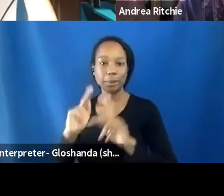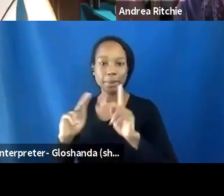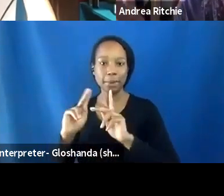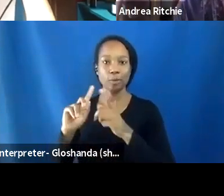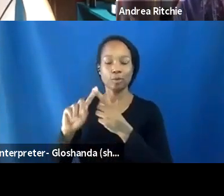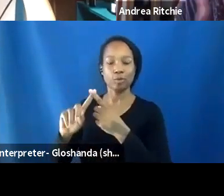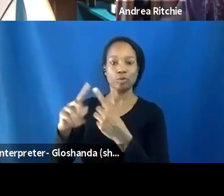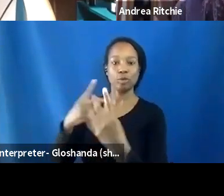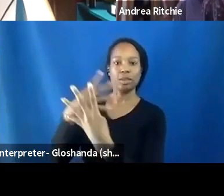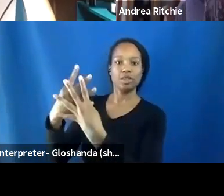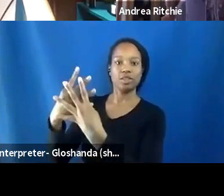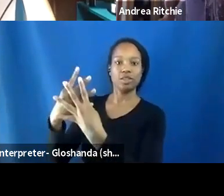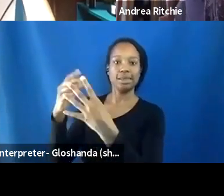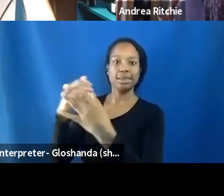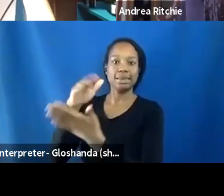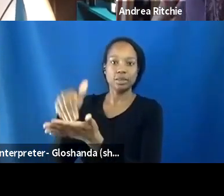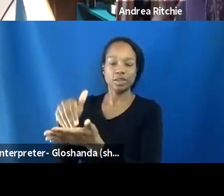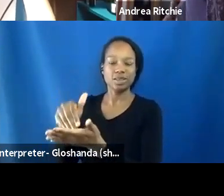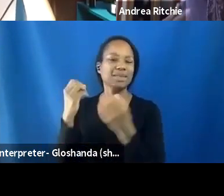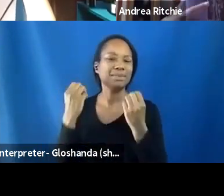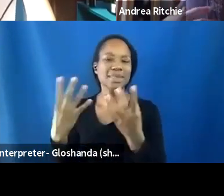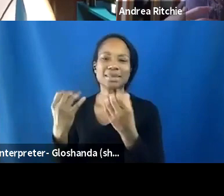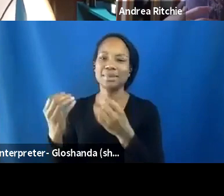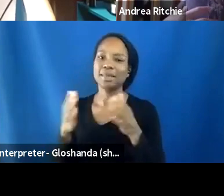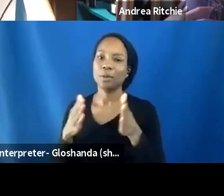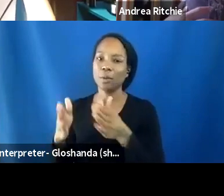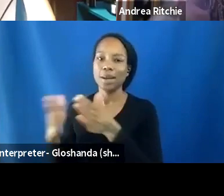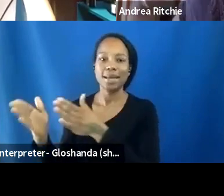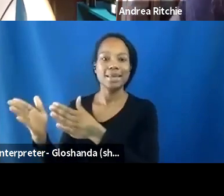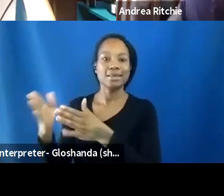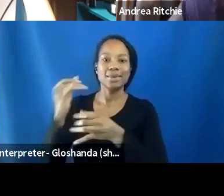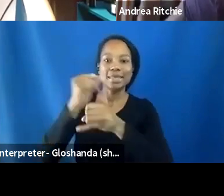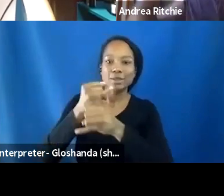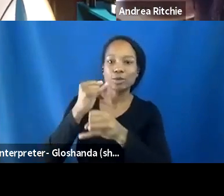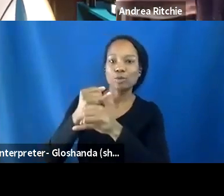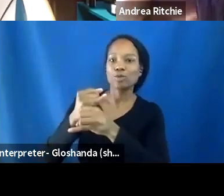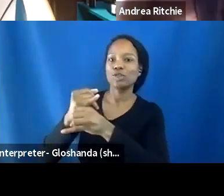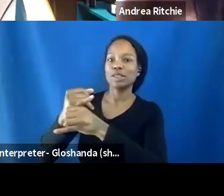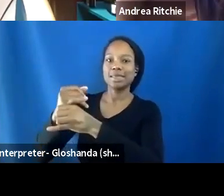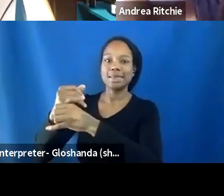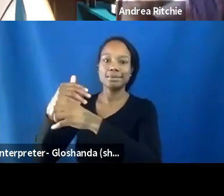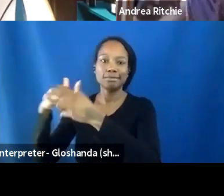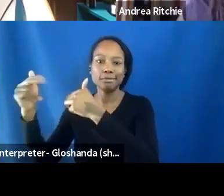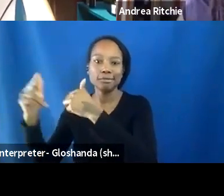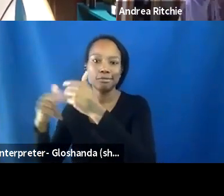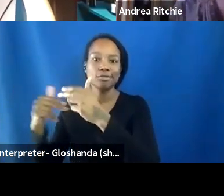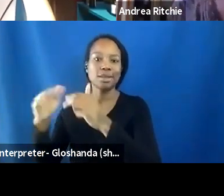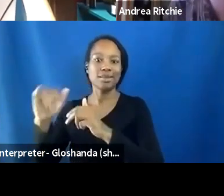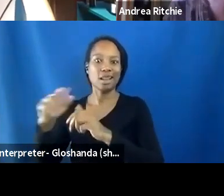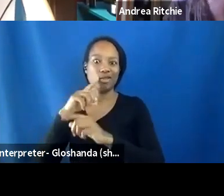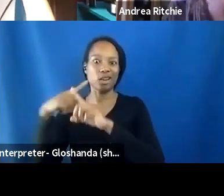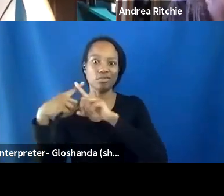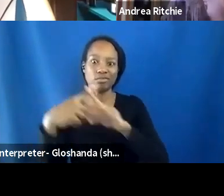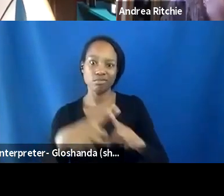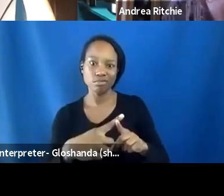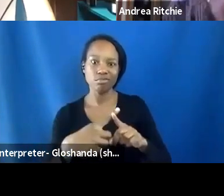that we wanna interrupt. So it's one thing to come out and say, we're white coats for black lives, or we support Black Lives Matter,